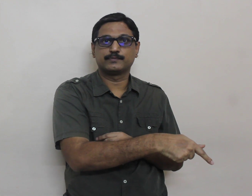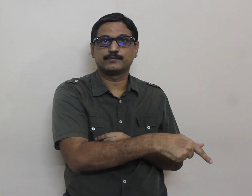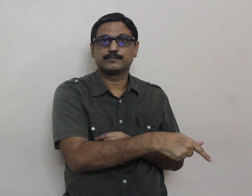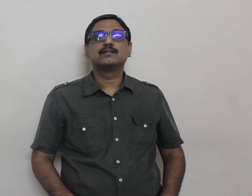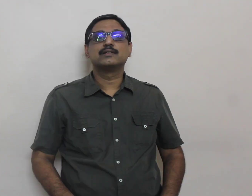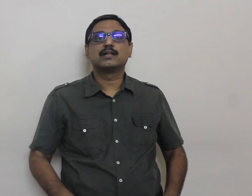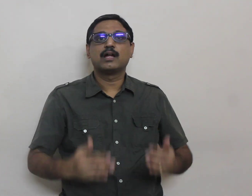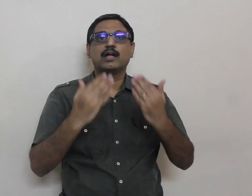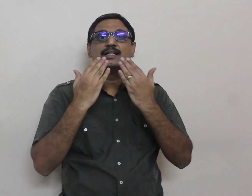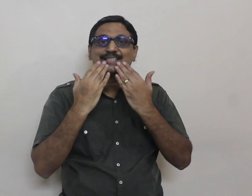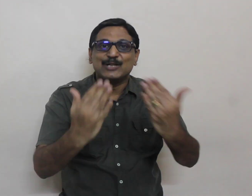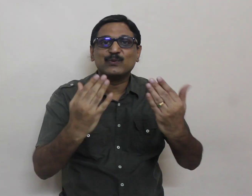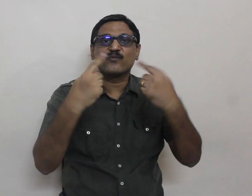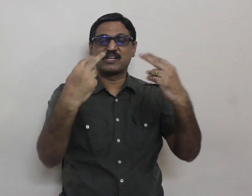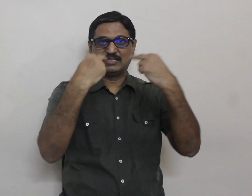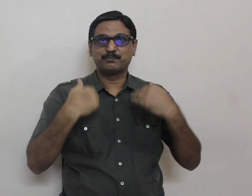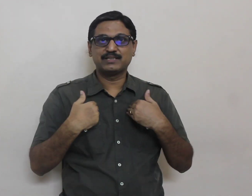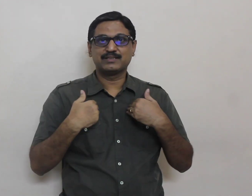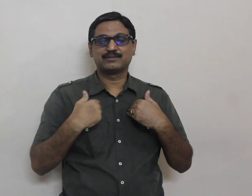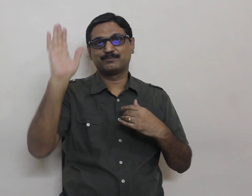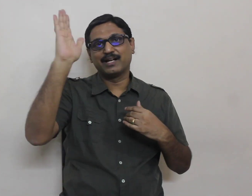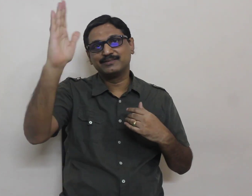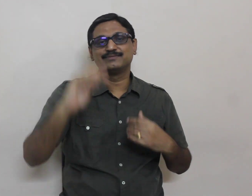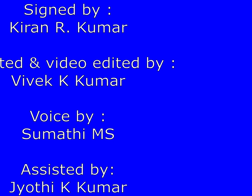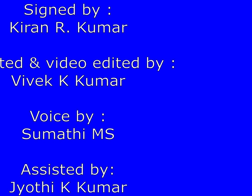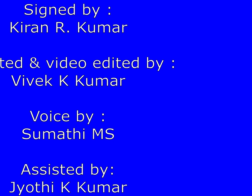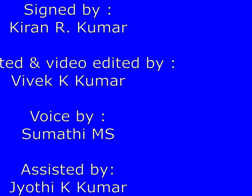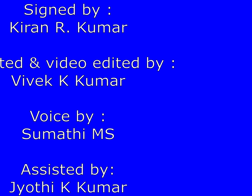Thank you for watching me. Bye.